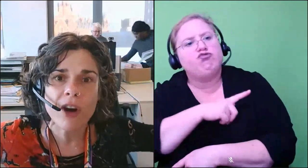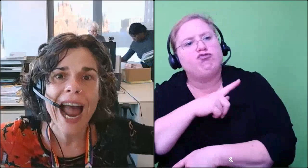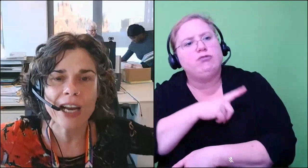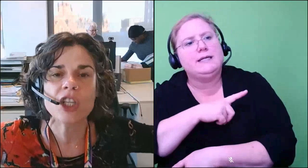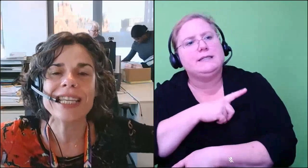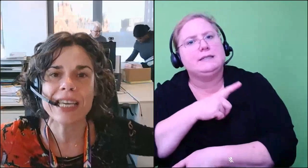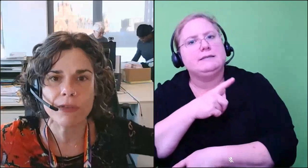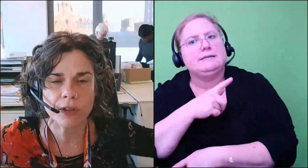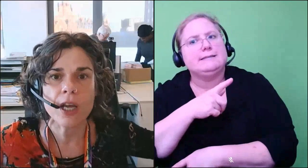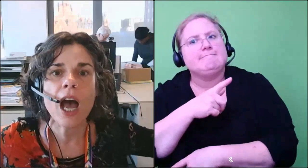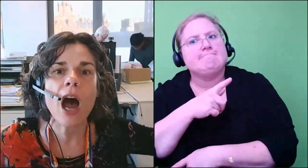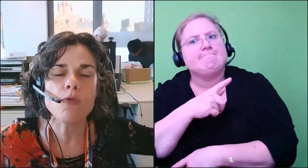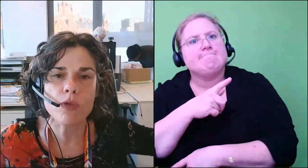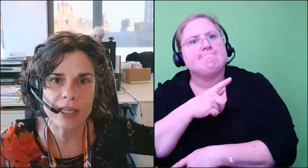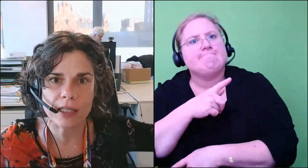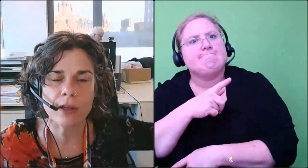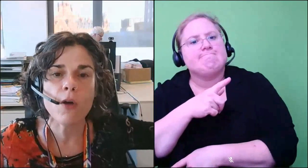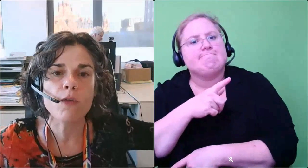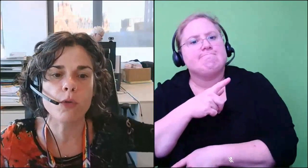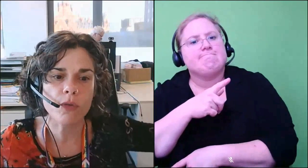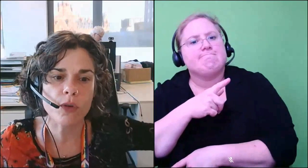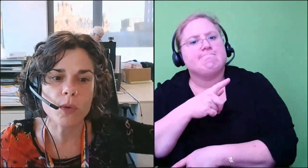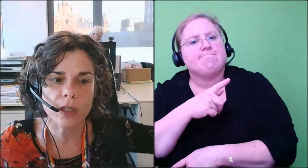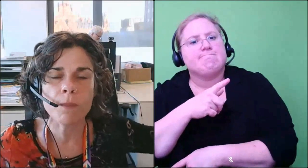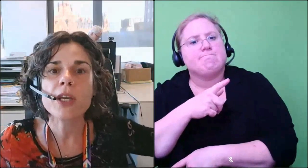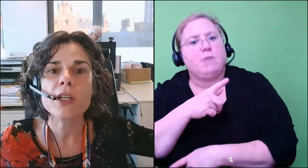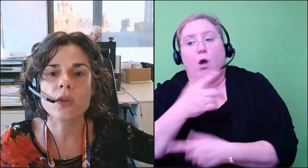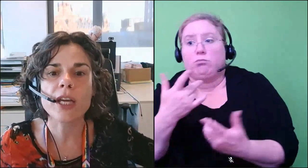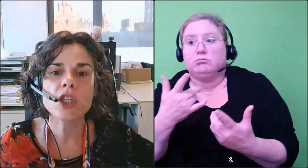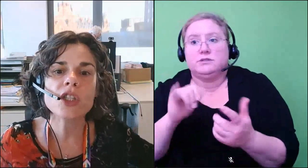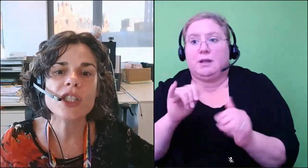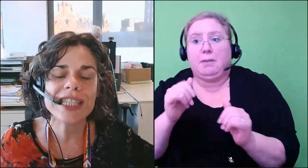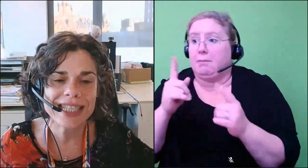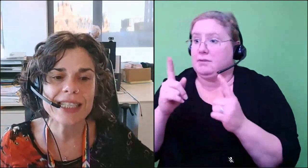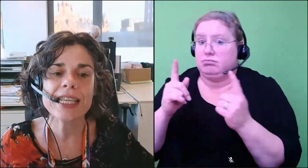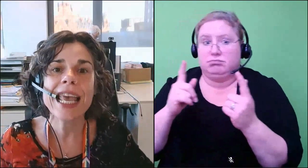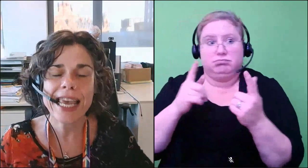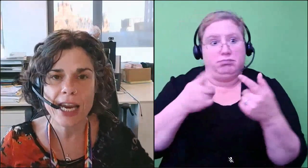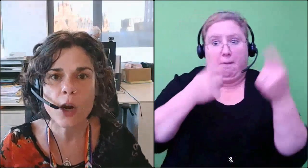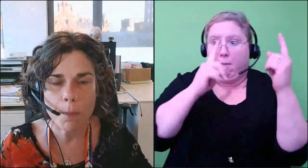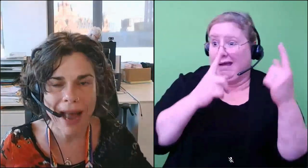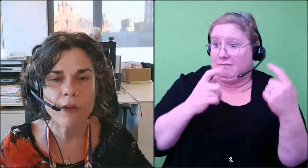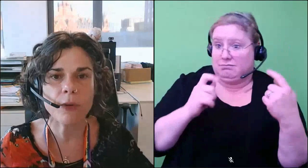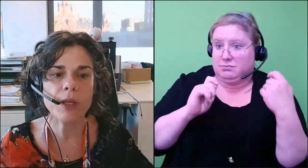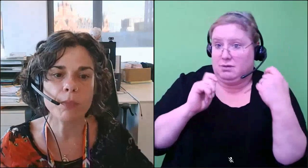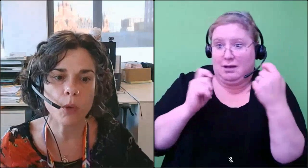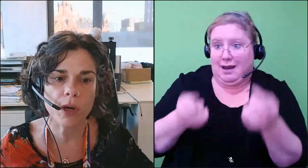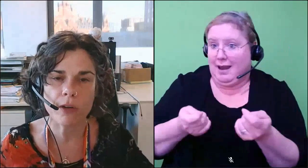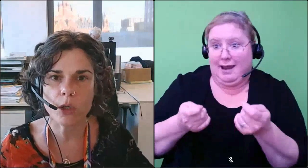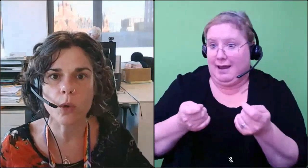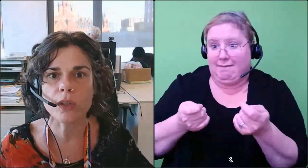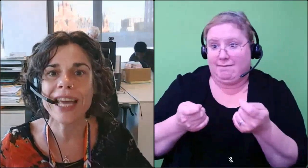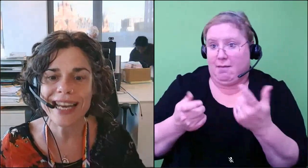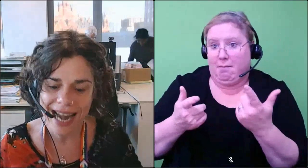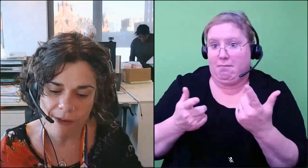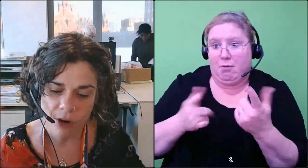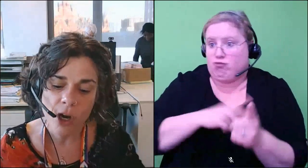never actually given a reason for refusal. So they just didn't hear back from the employer at all.